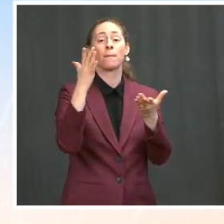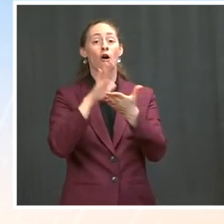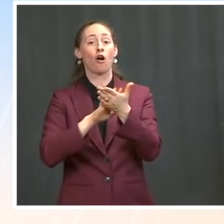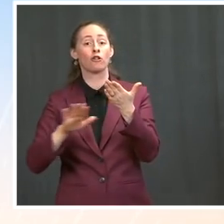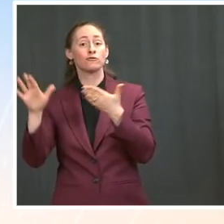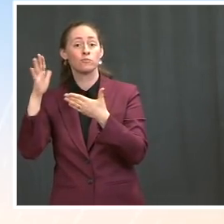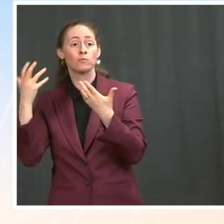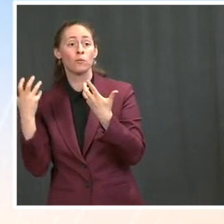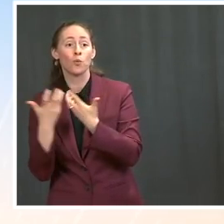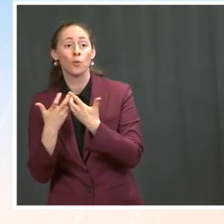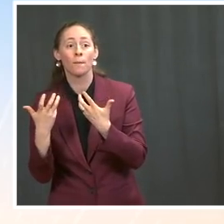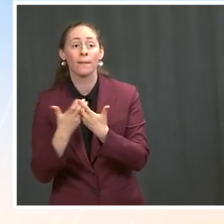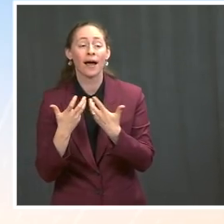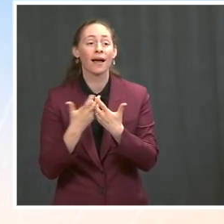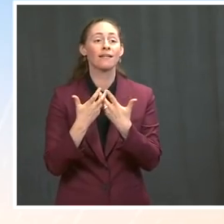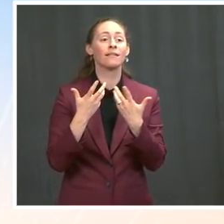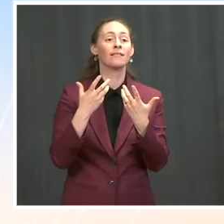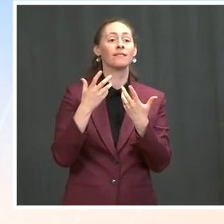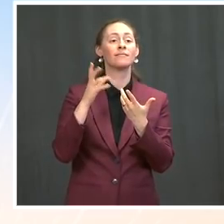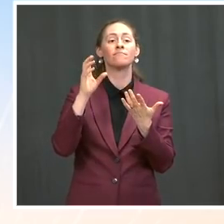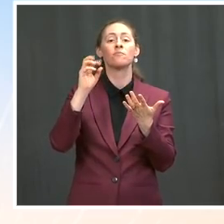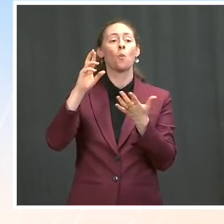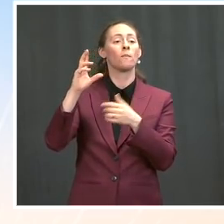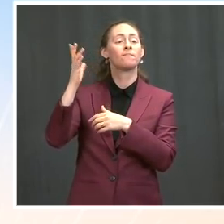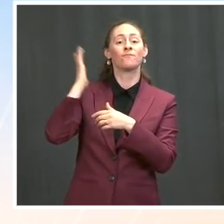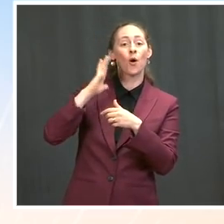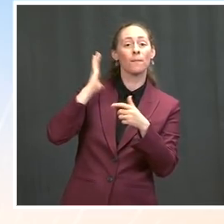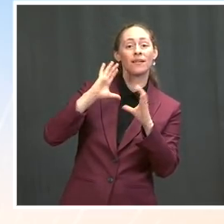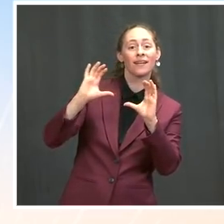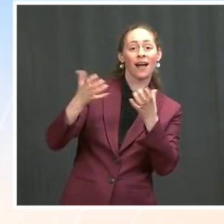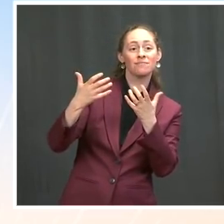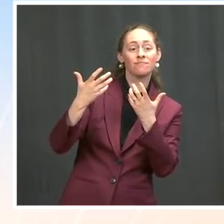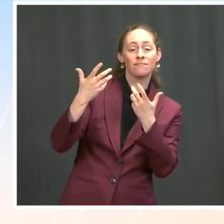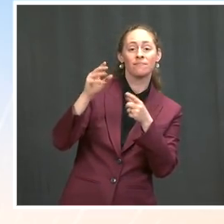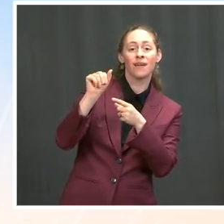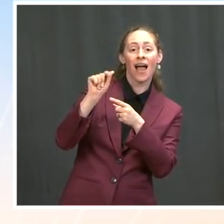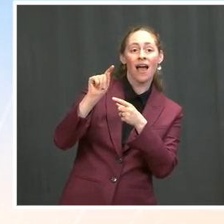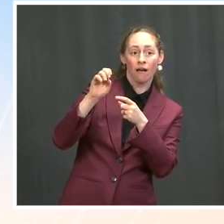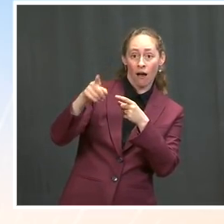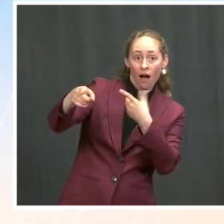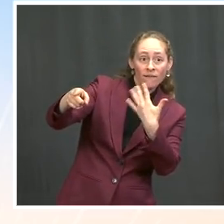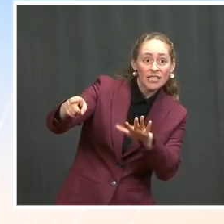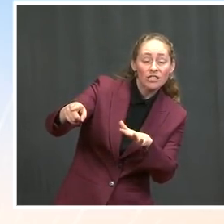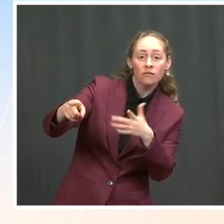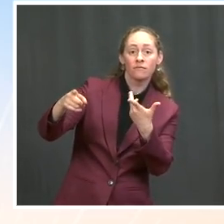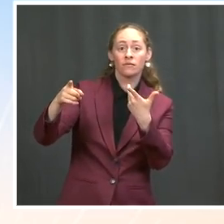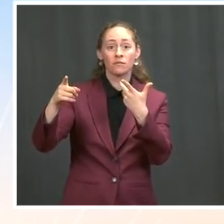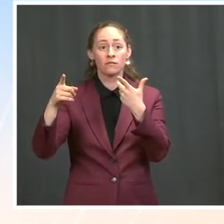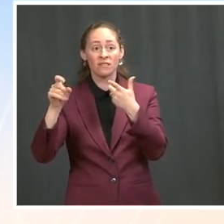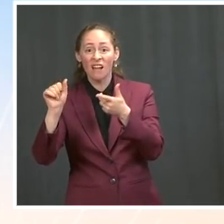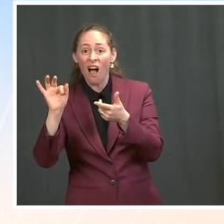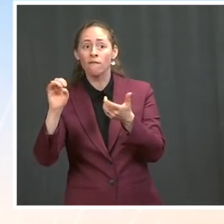a former college classmate got the vaccine and now can go out and feel safe going out to restaurants and concerts.